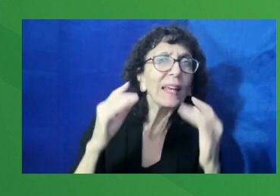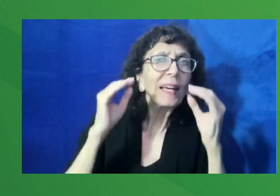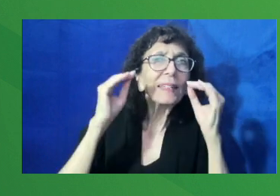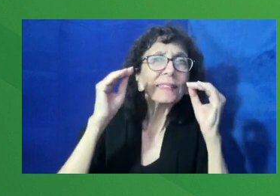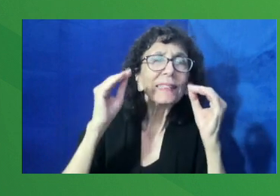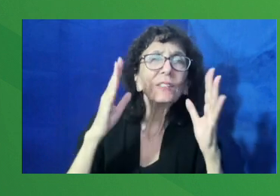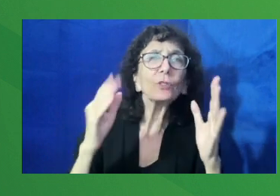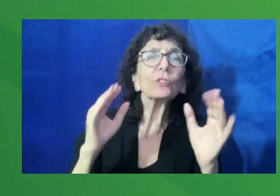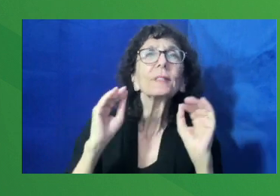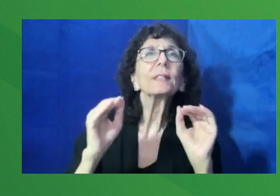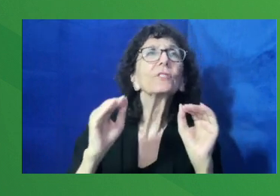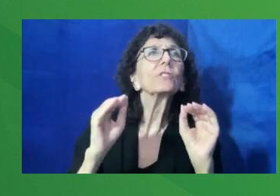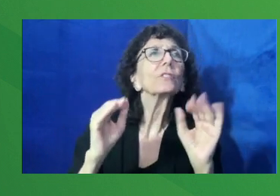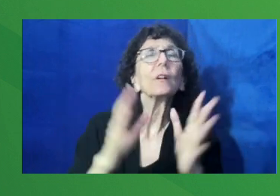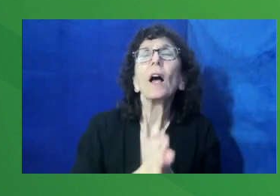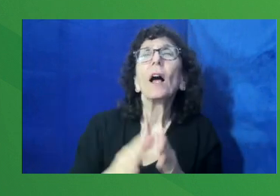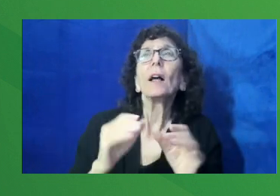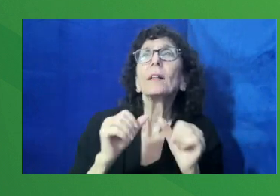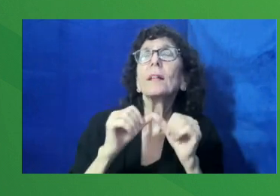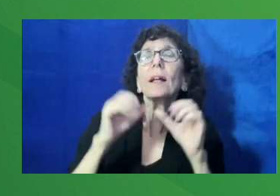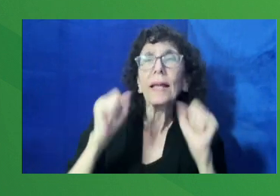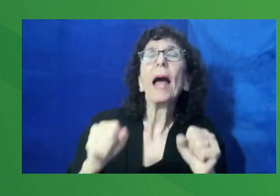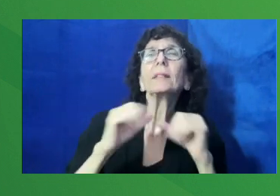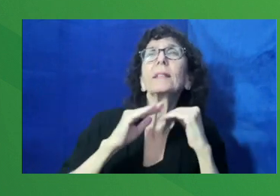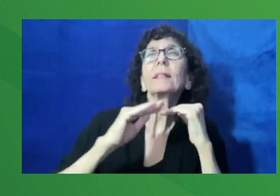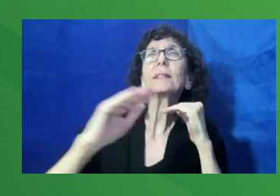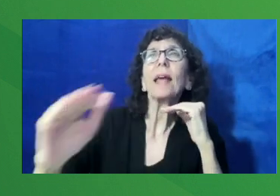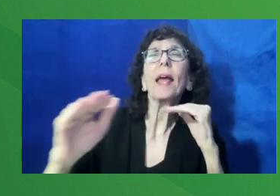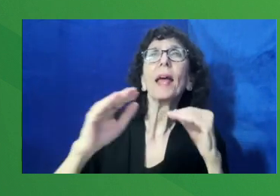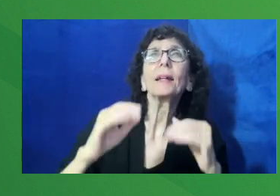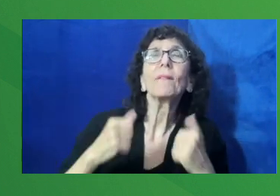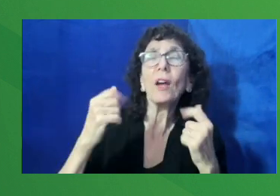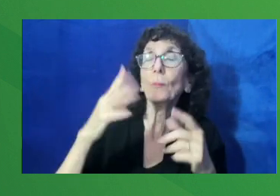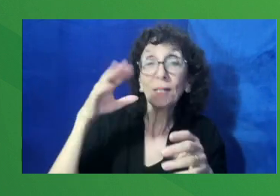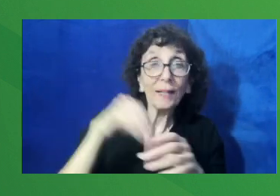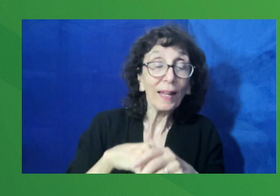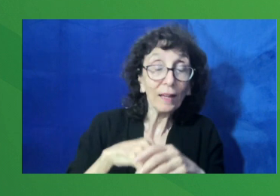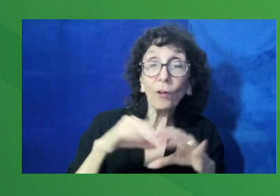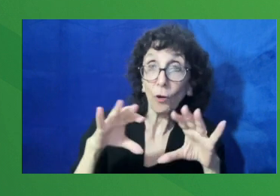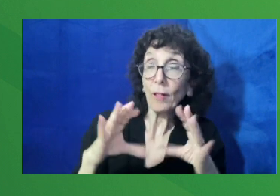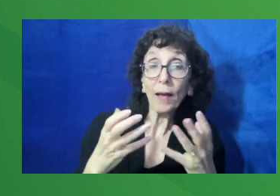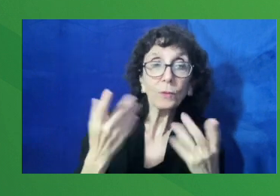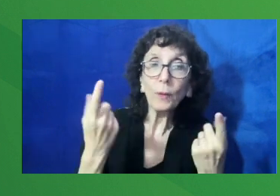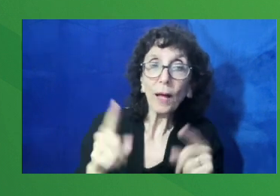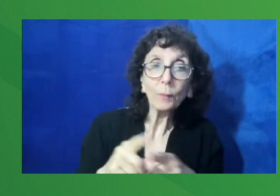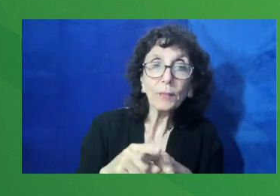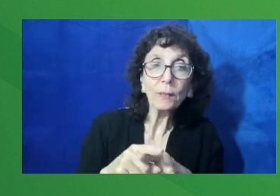or just sustainability within the overall themes of the course, they often ask it in